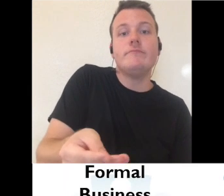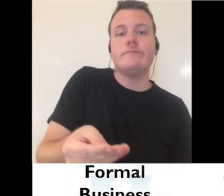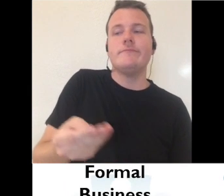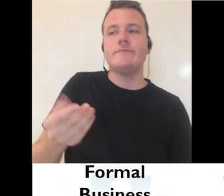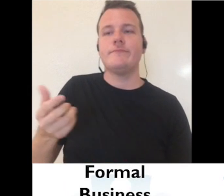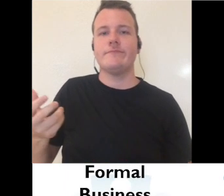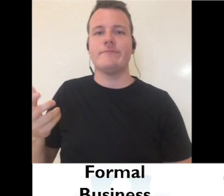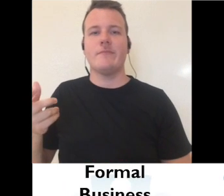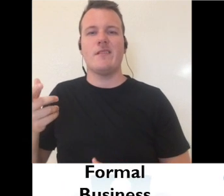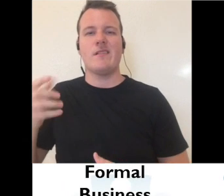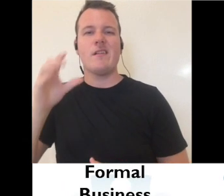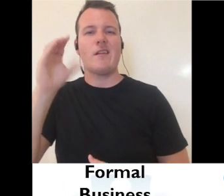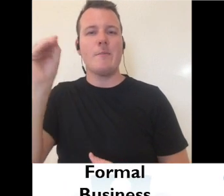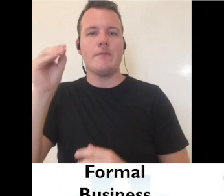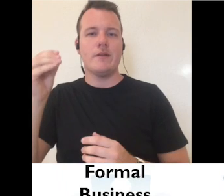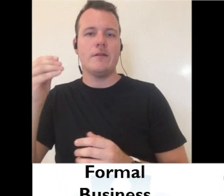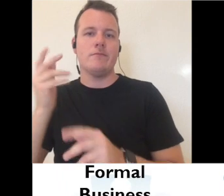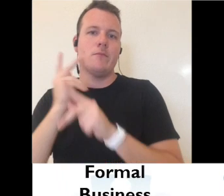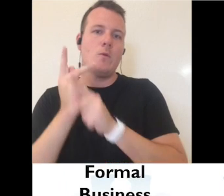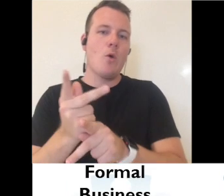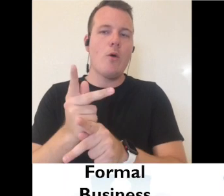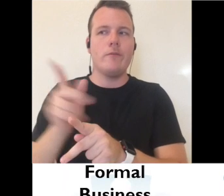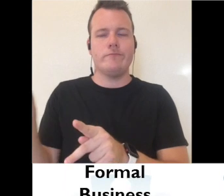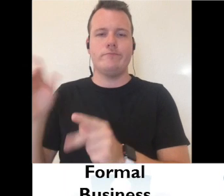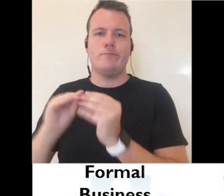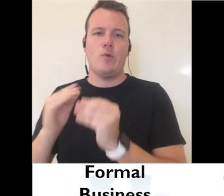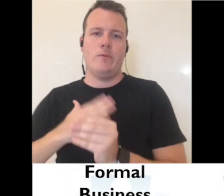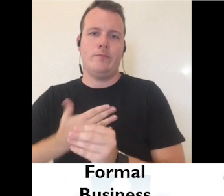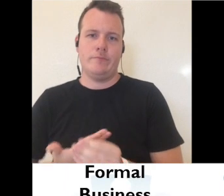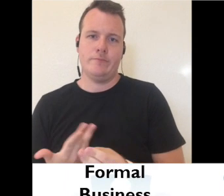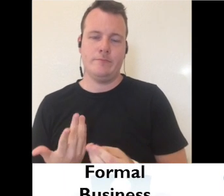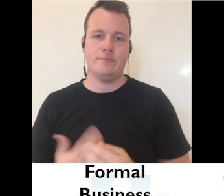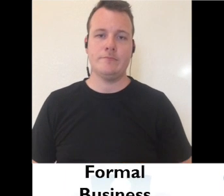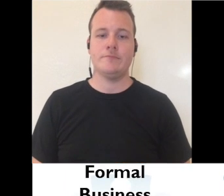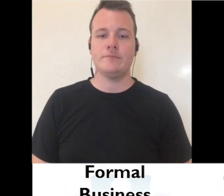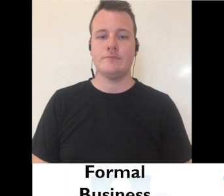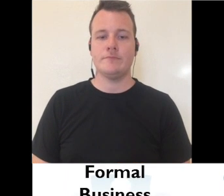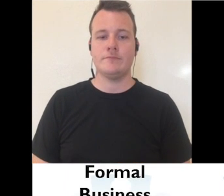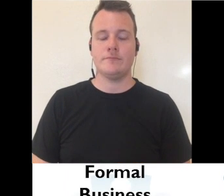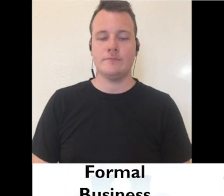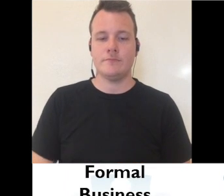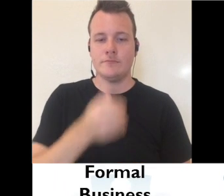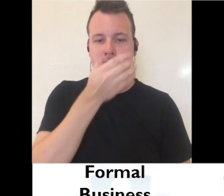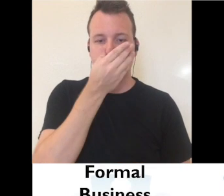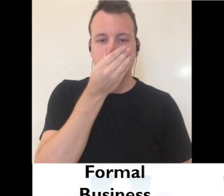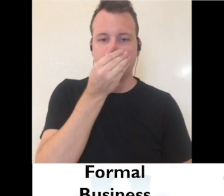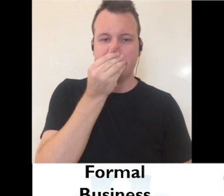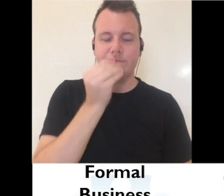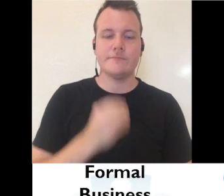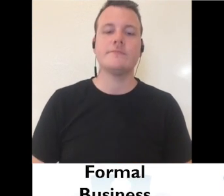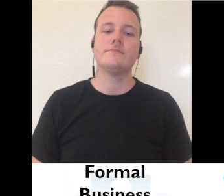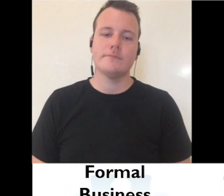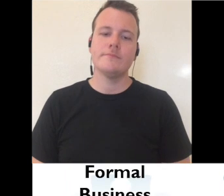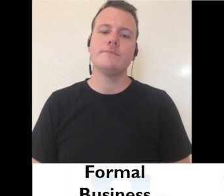It's a narrative, kind of about the services and the products that are offered into the market. It describes the contemporary circuits